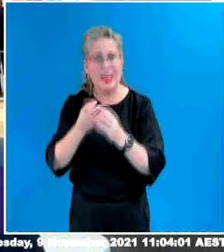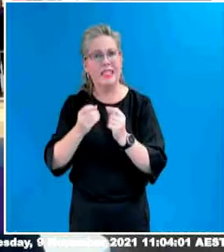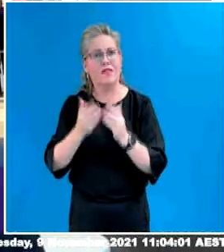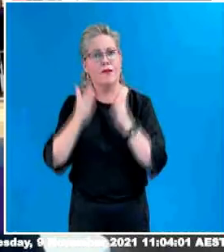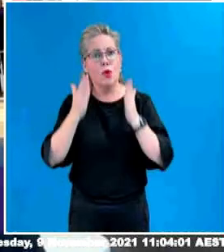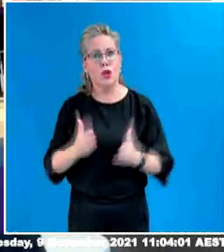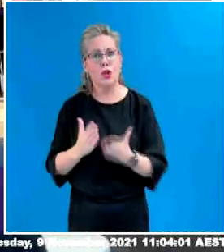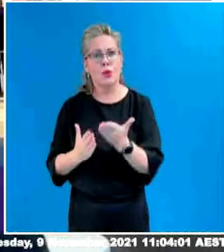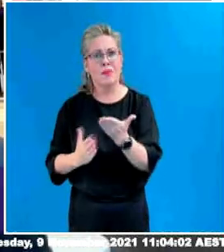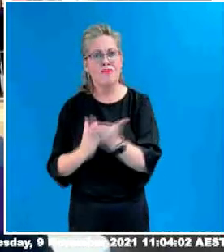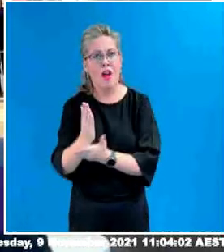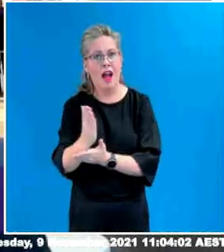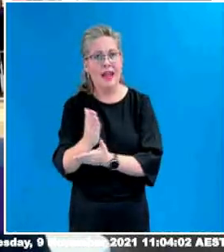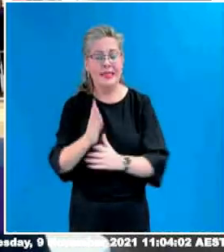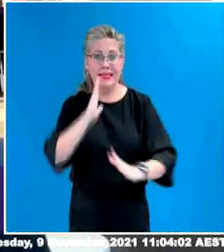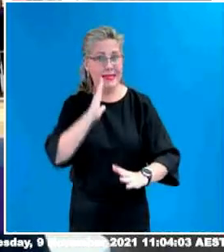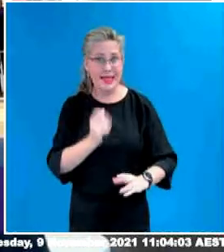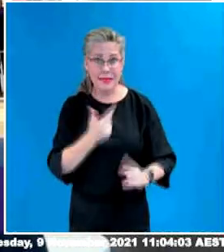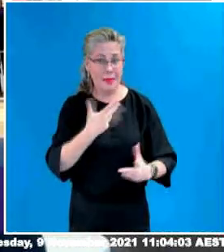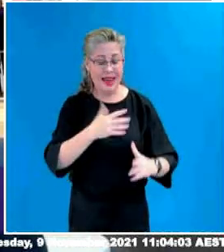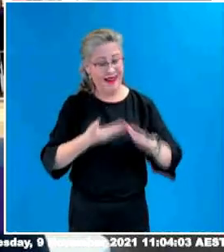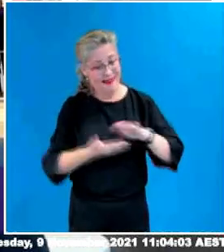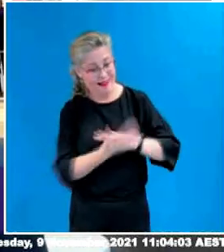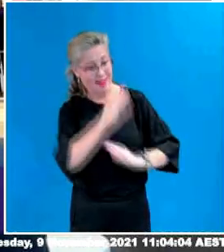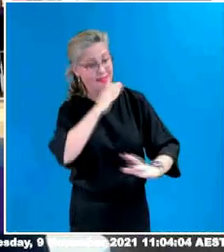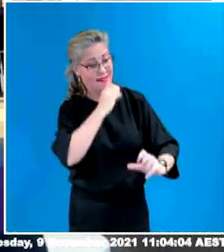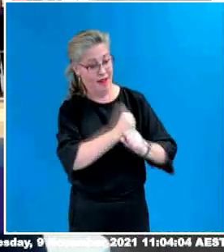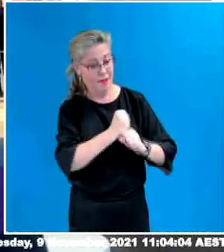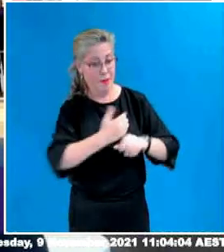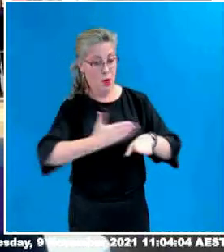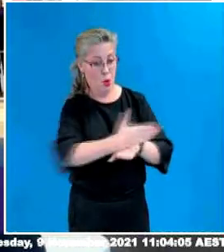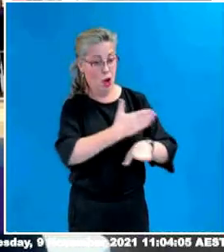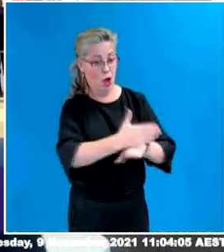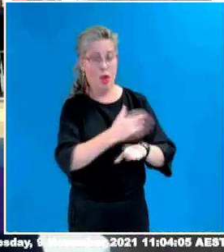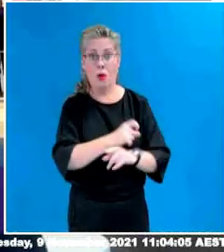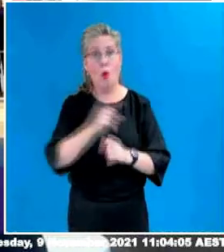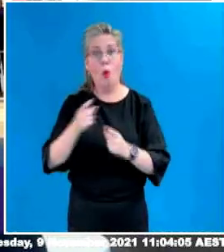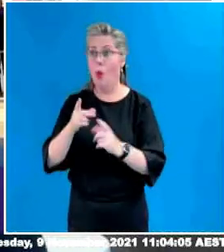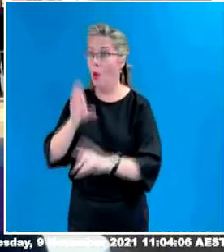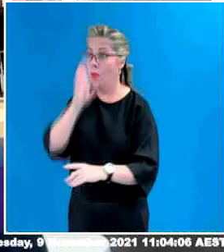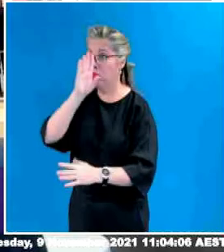The Guiding Principles very much, sort of, mainstreamed this intersection of